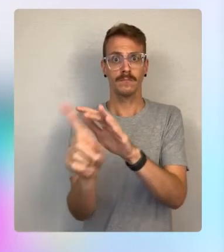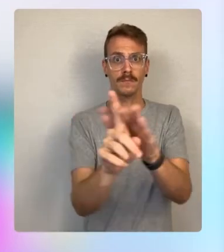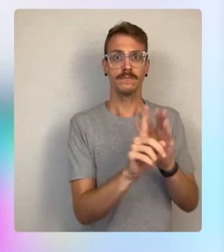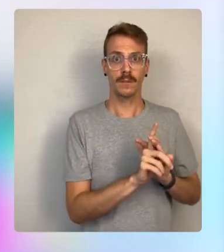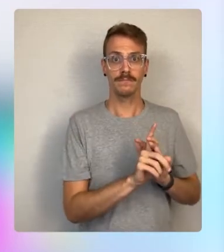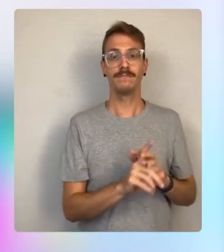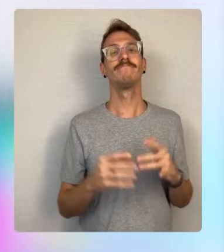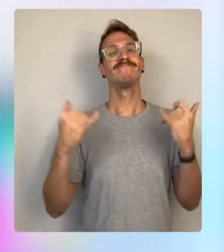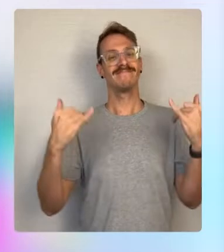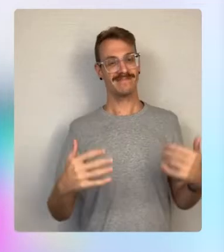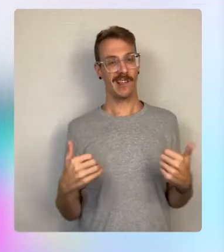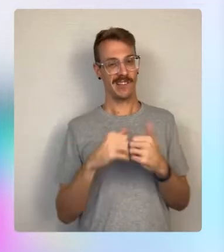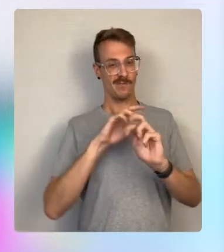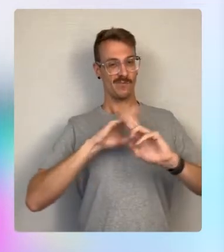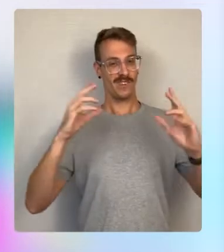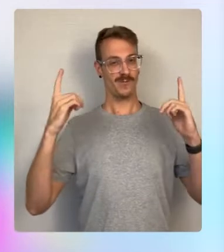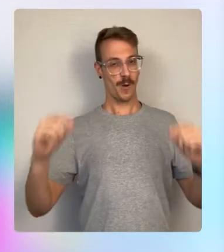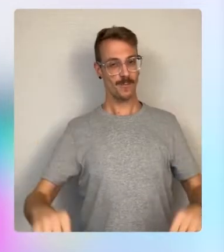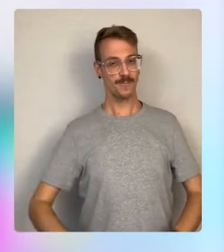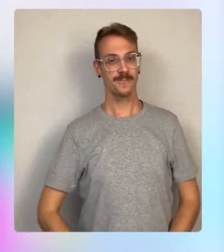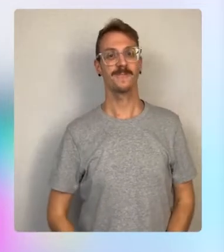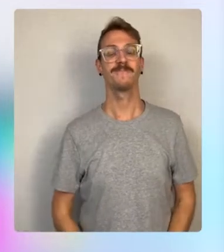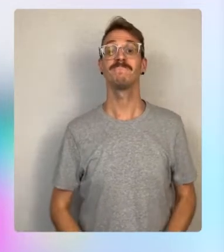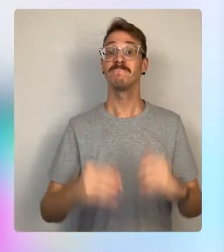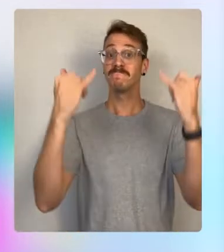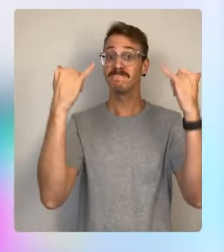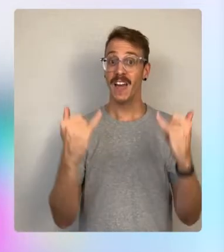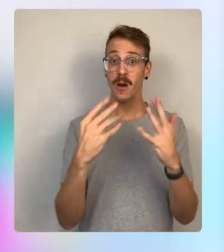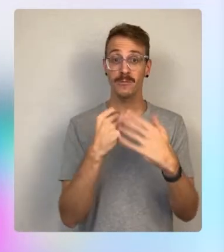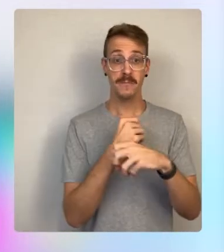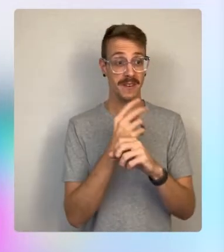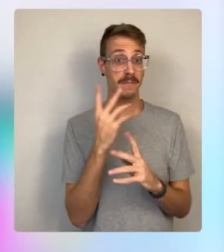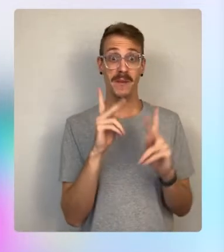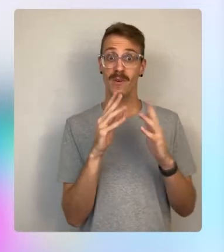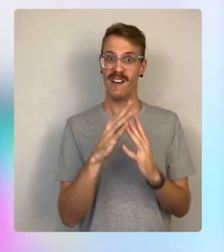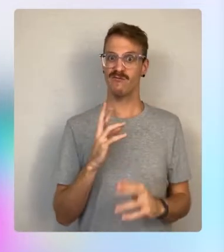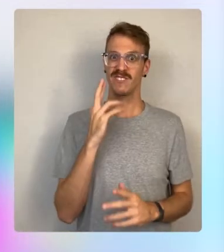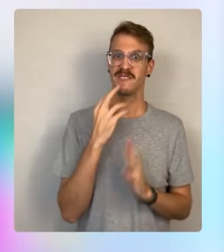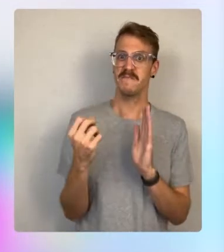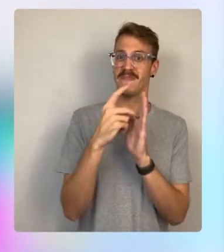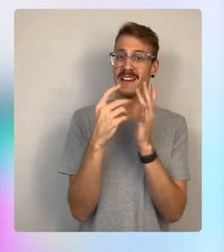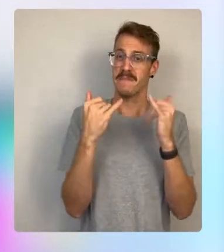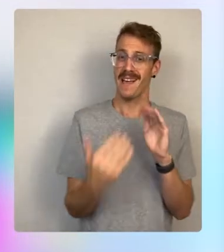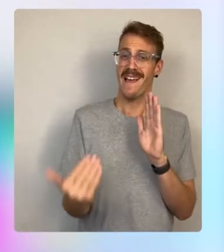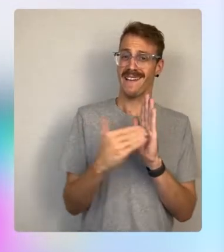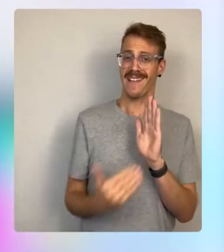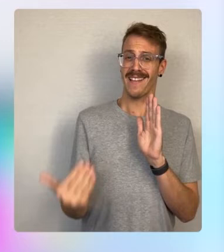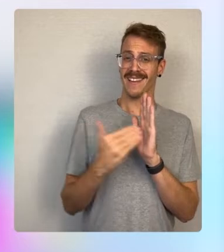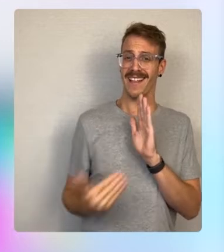The game should be ready to go. Next, I want to make it so people have a reason to come back and play over and over again